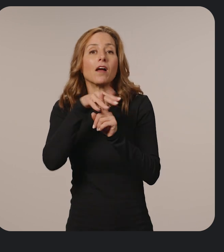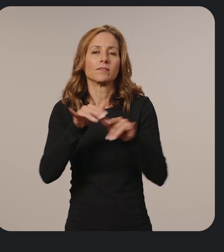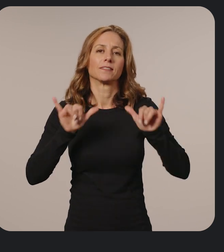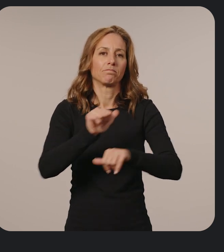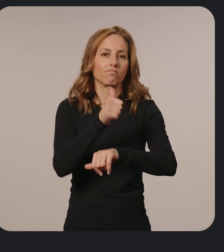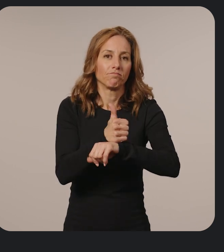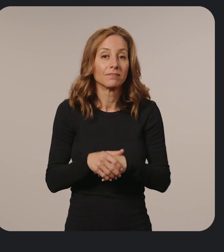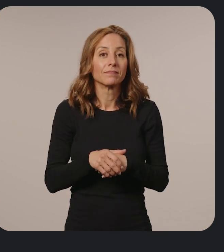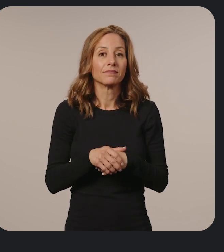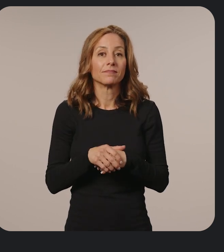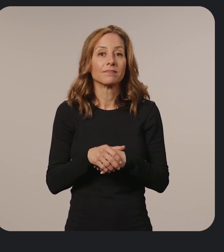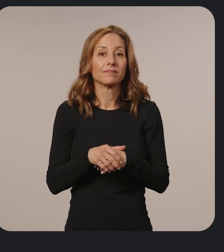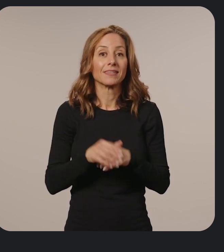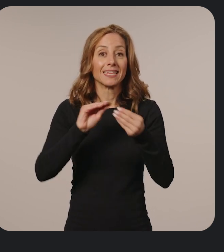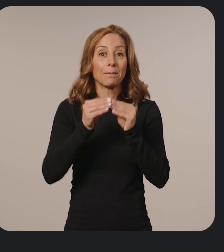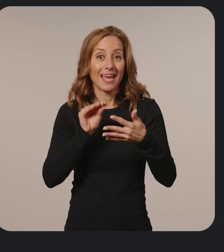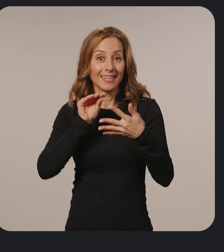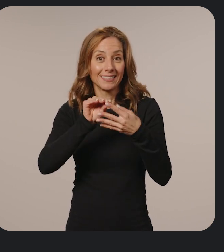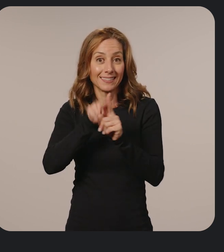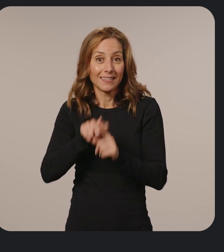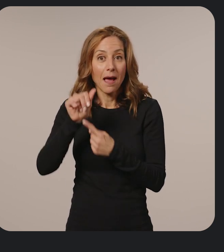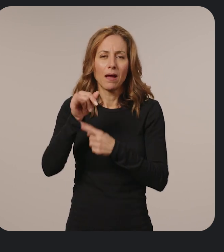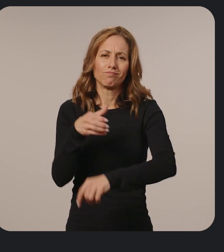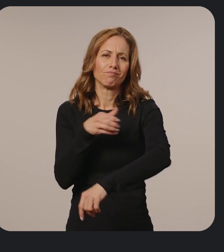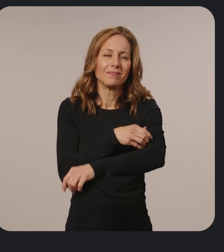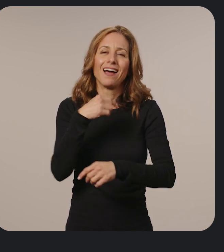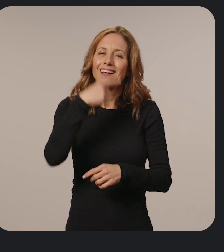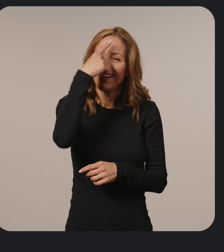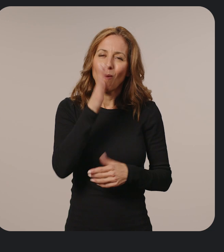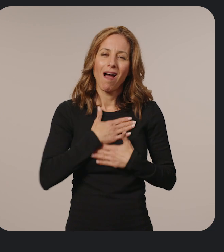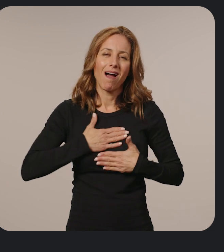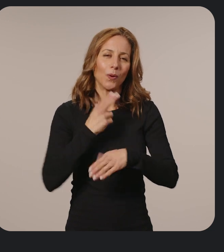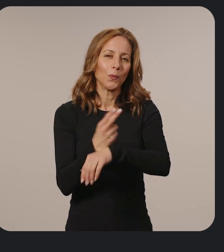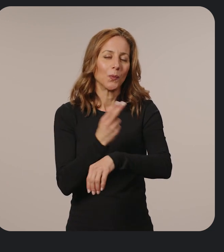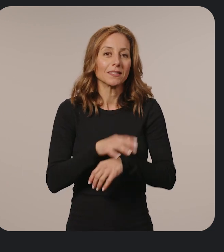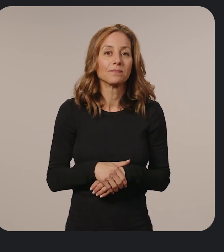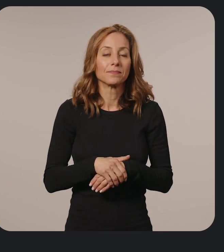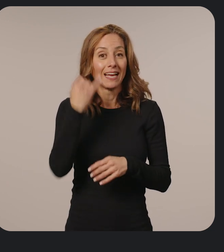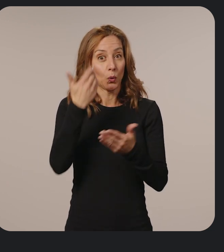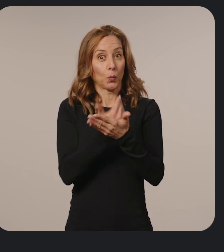And I think you'll have a lot of fun using it. If you're new to embeddings, they're a way to convert words, phrases, or even entire paragraphs